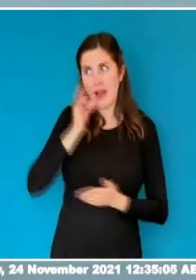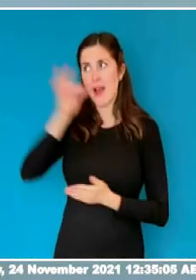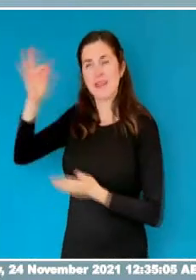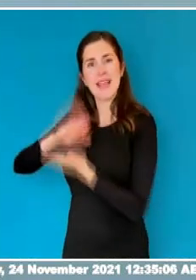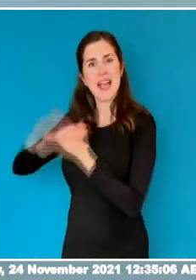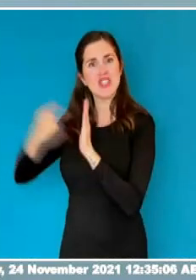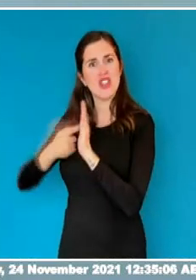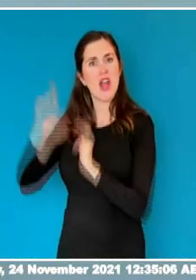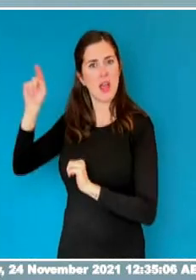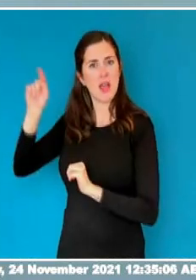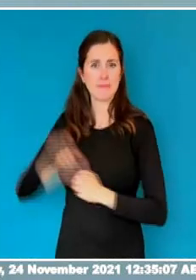team.